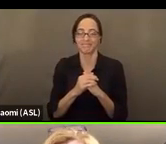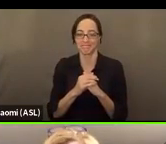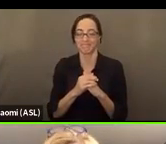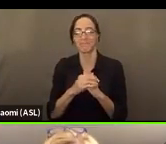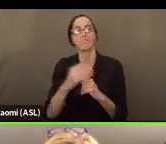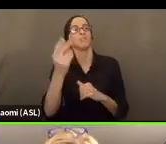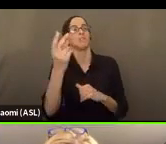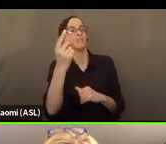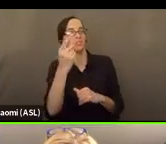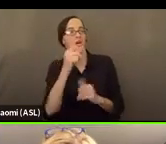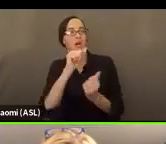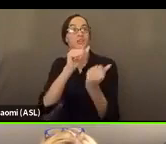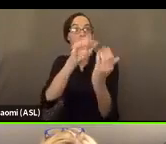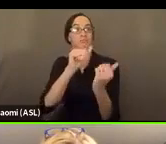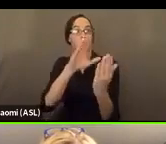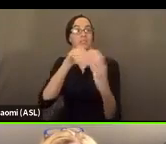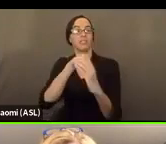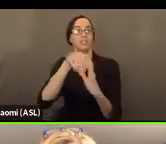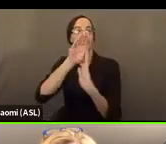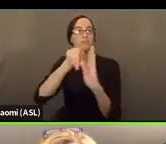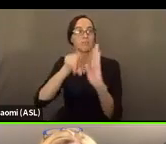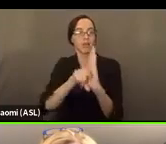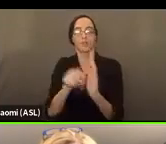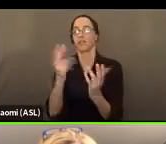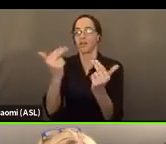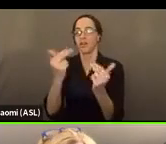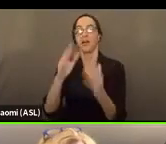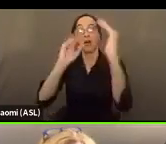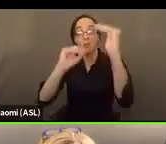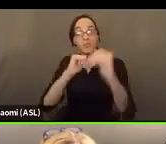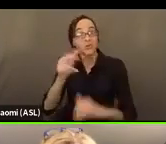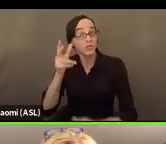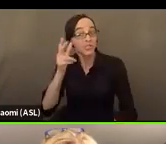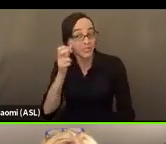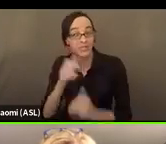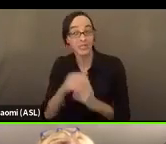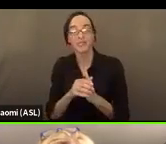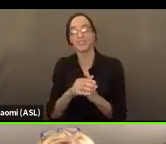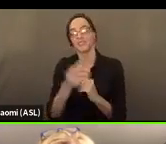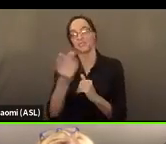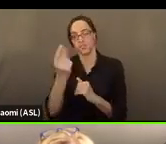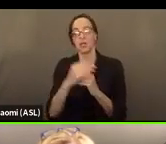is she barking i hope you guys don't hear her um so the first question i have for you paul is